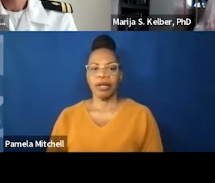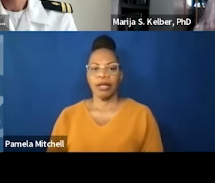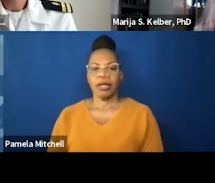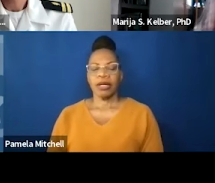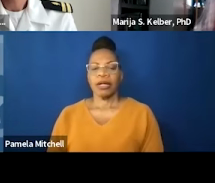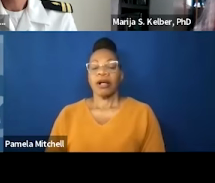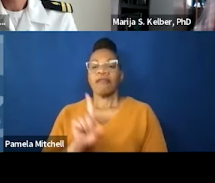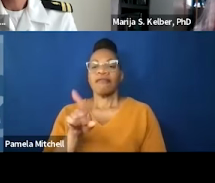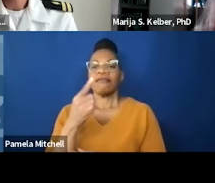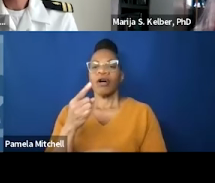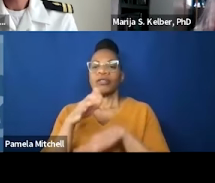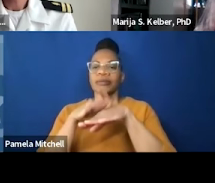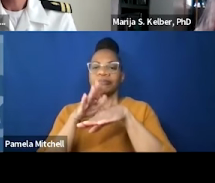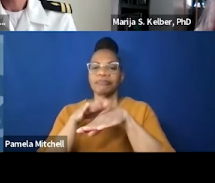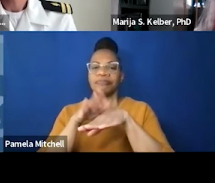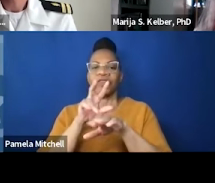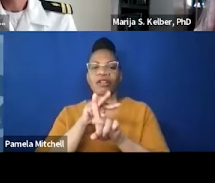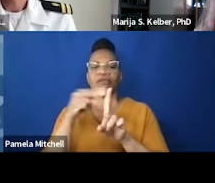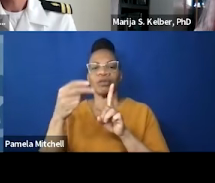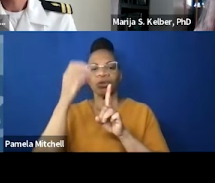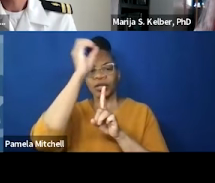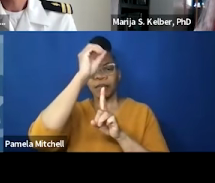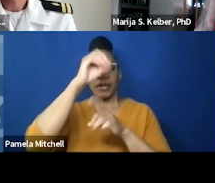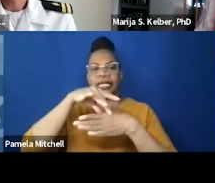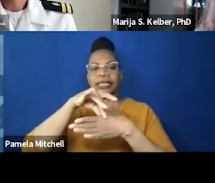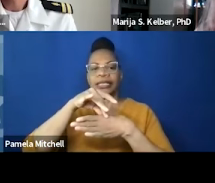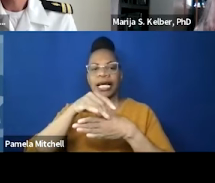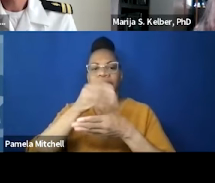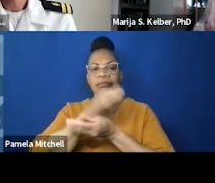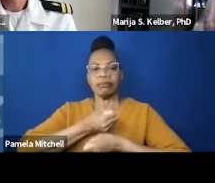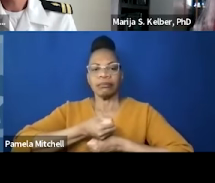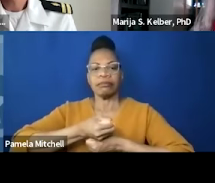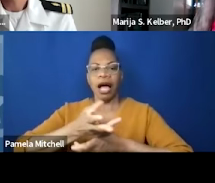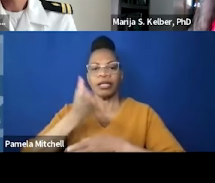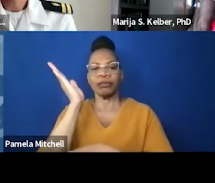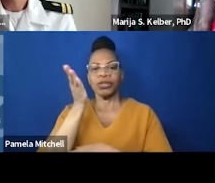First, a quick disclaimer. The views, opinions, and content expressed in this presentation and discussion